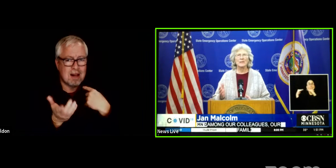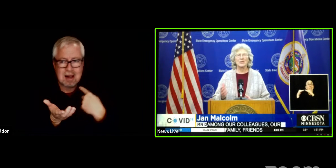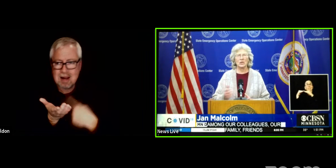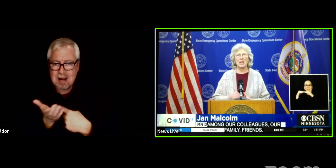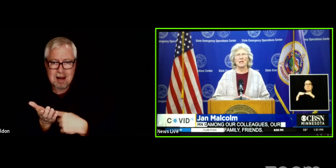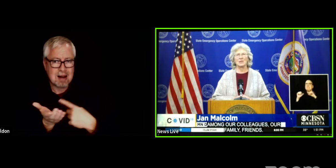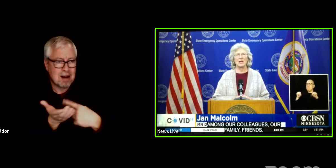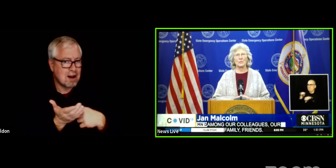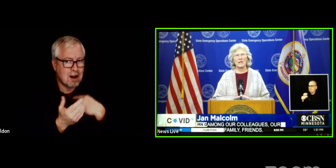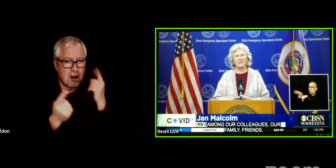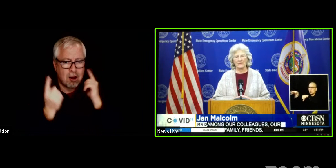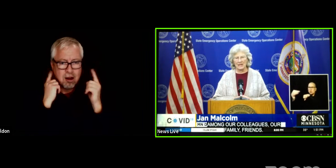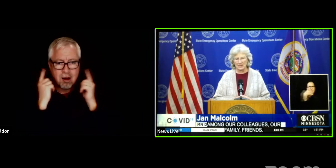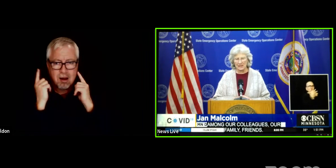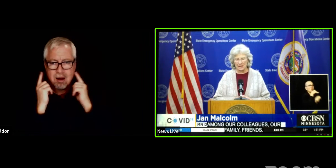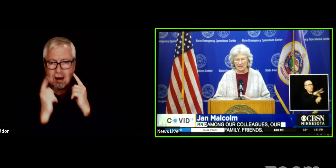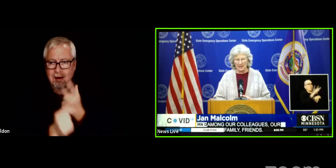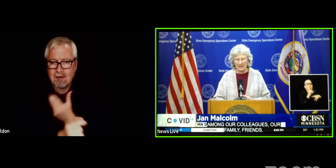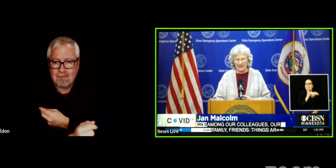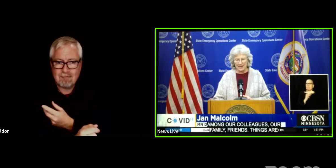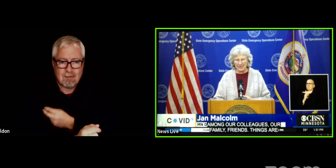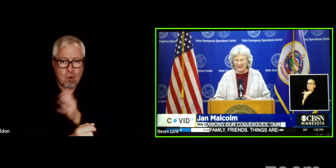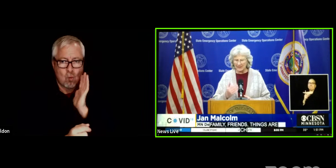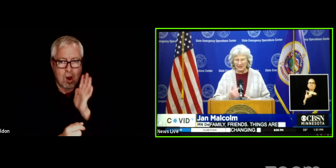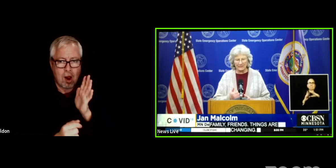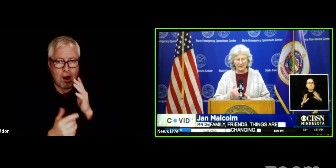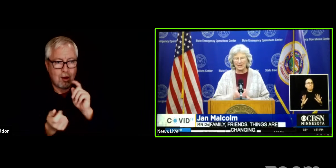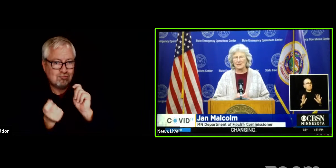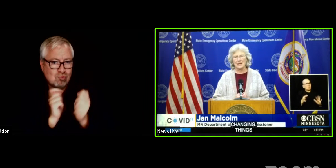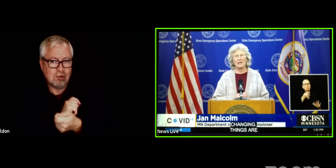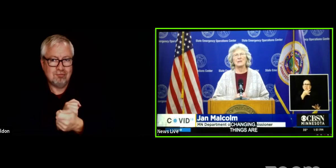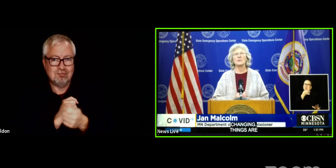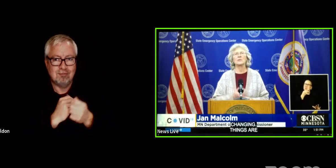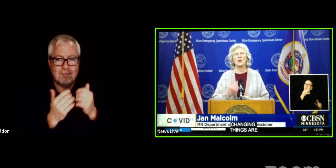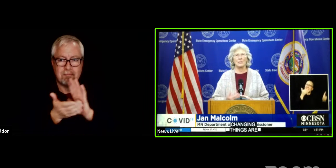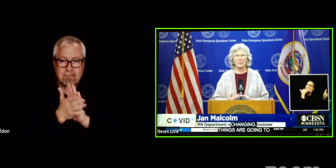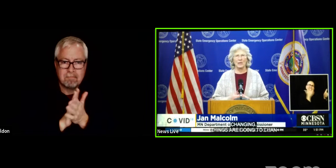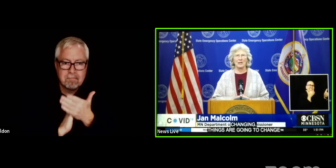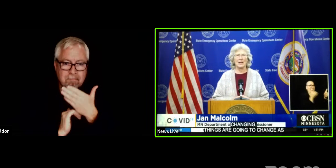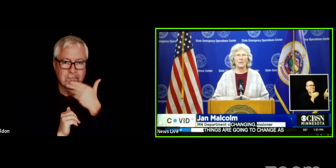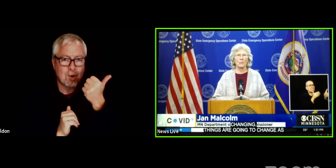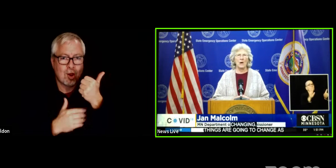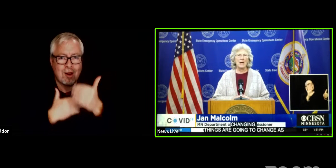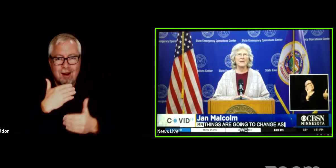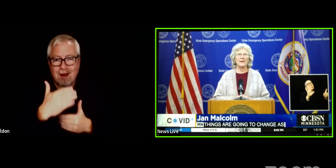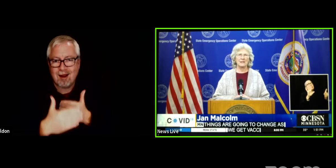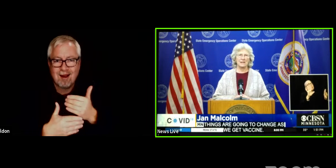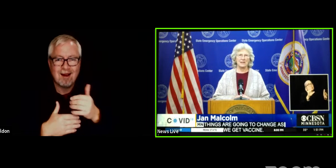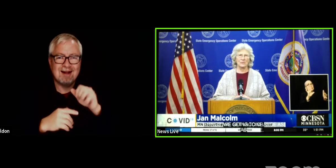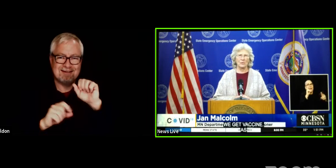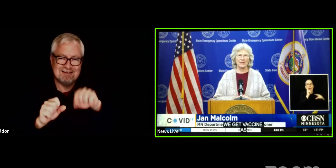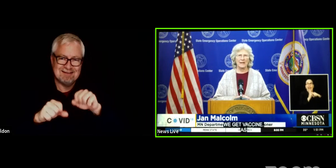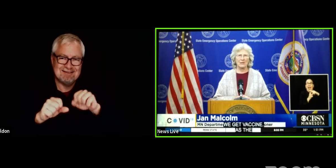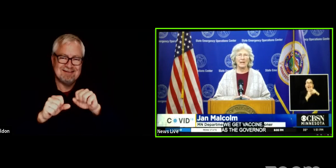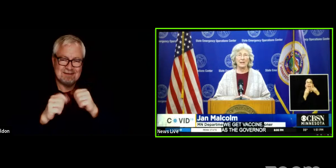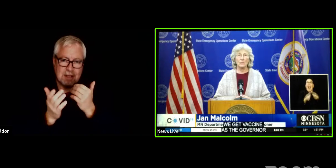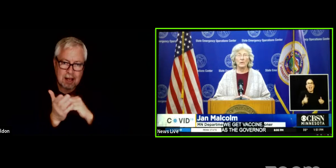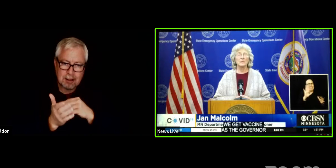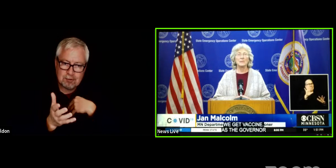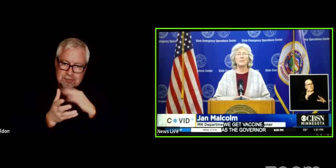TO CHANGE AS WE GET VACCINE. BUT AS THE GOVERNOR HAS SAID, IT IS SO IMPORTANT THAT WHILE THE VACCINE IS ROLLING OUT, AND IT WILL BE